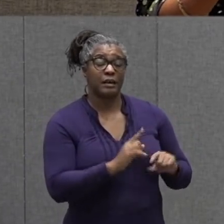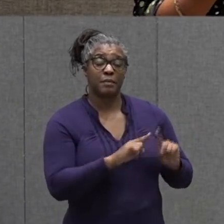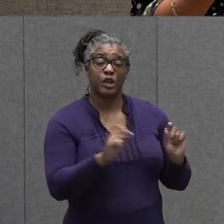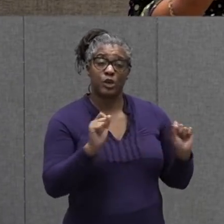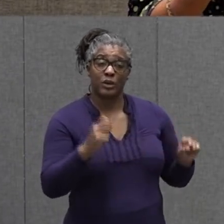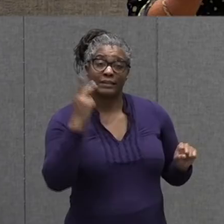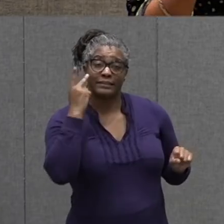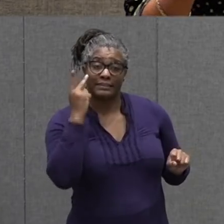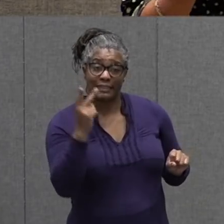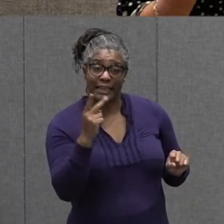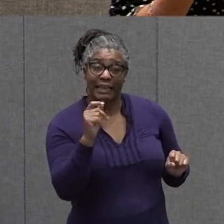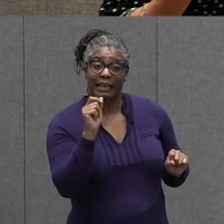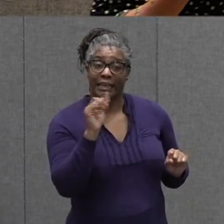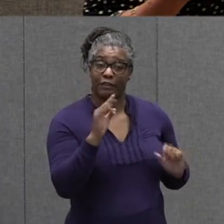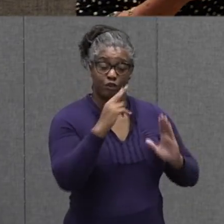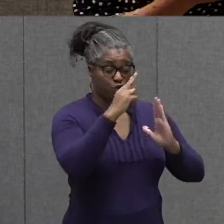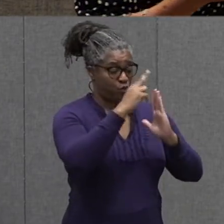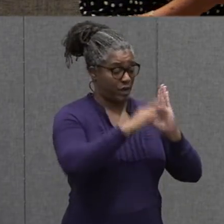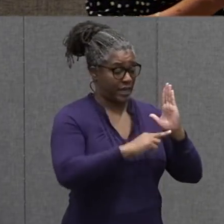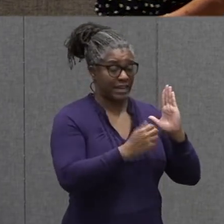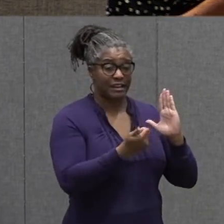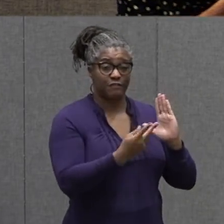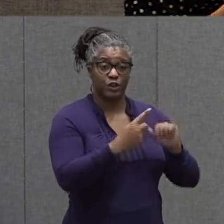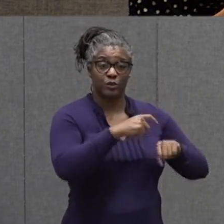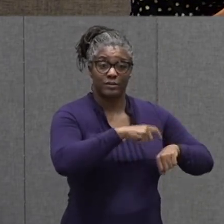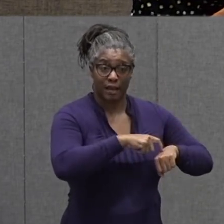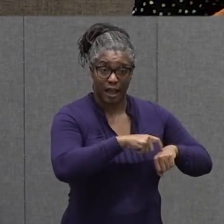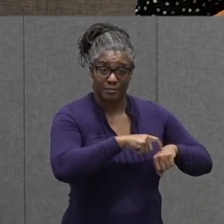that we get more out of it, right? All right.